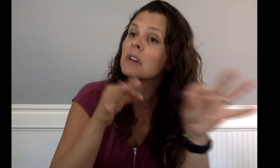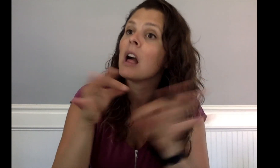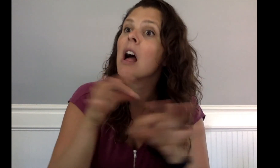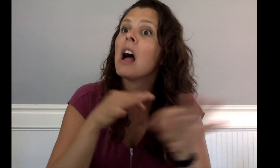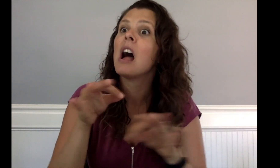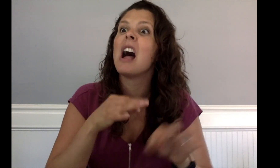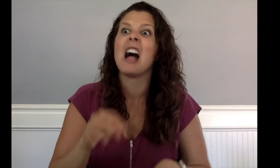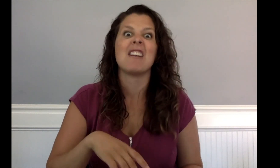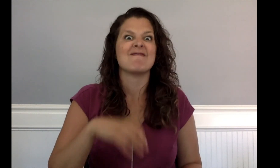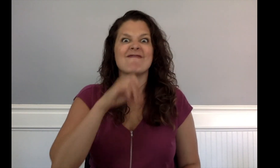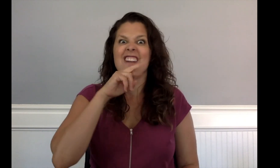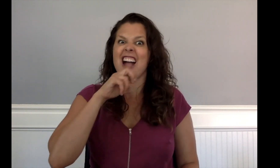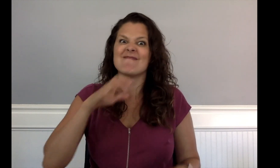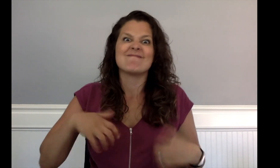which Frog should be teaching you—”